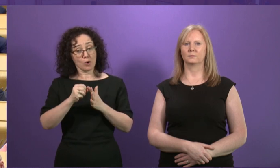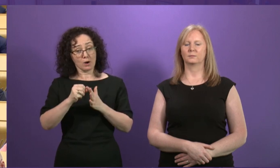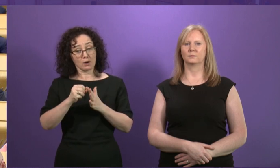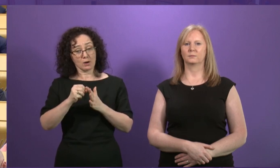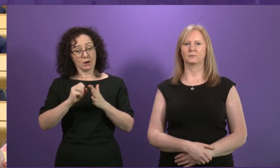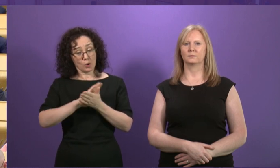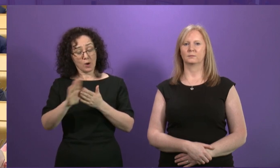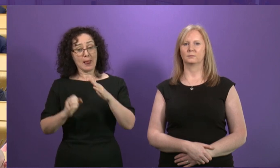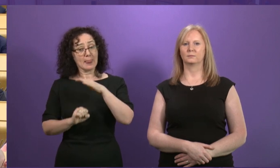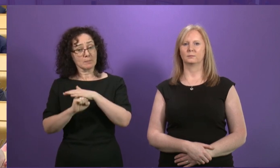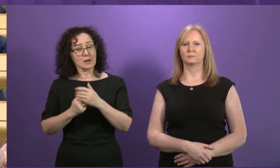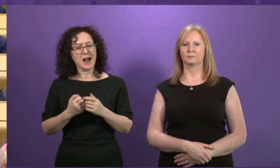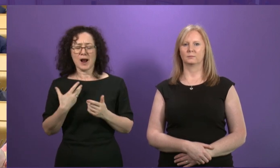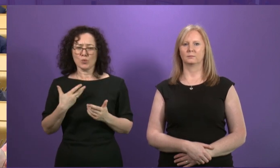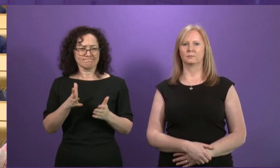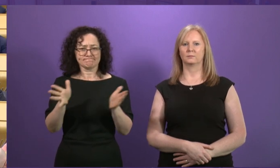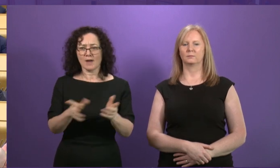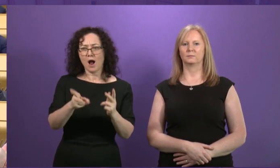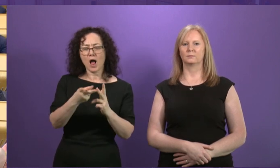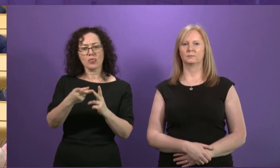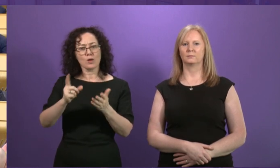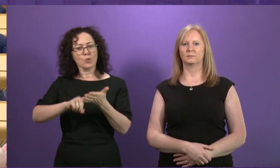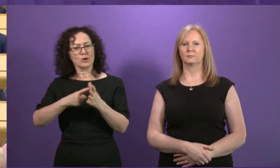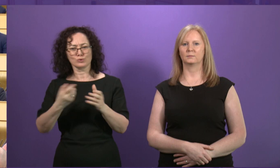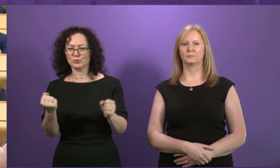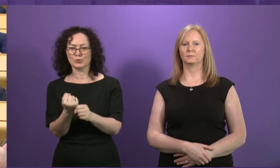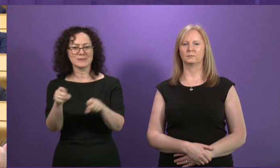local authorities to consider having 20mph speed limits where they think it is appropriate.